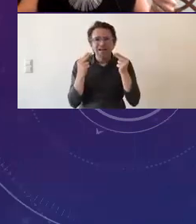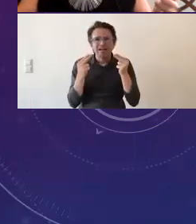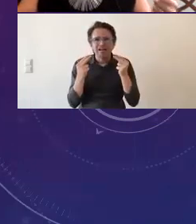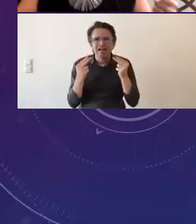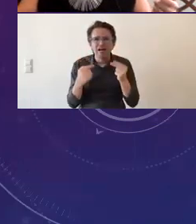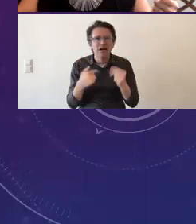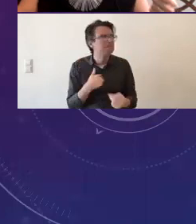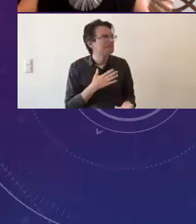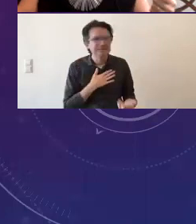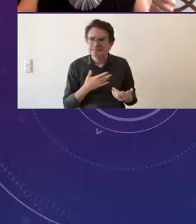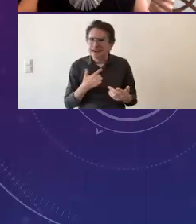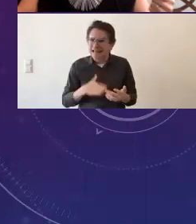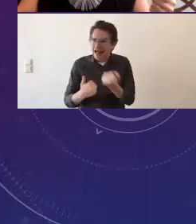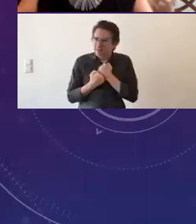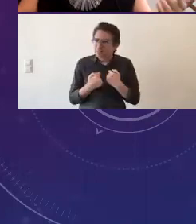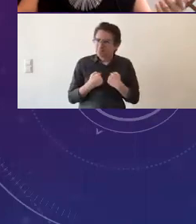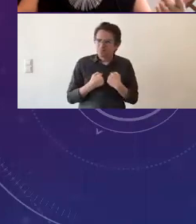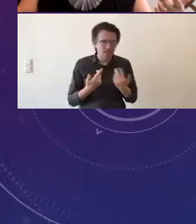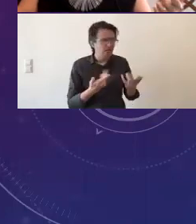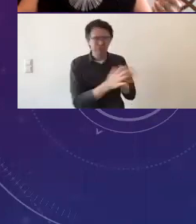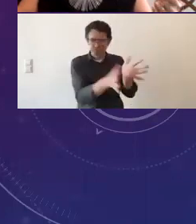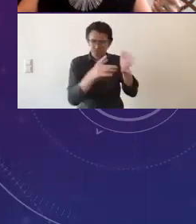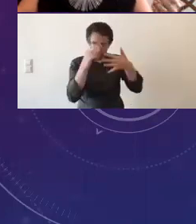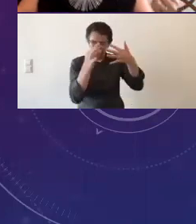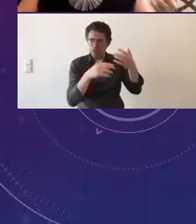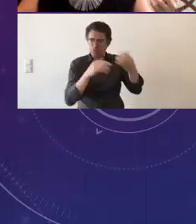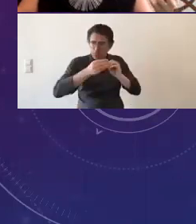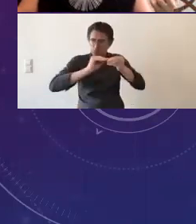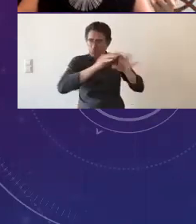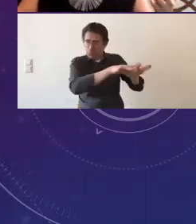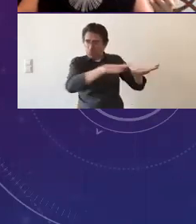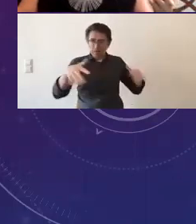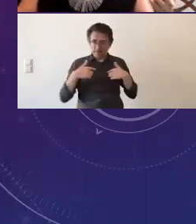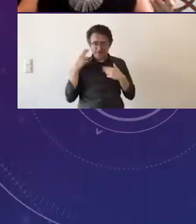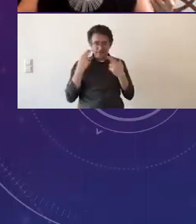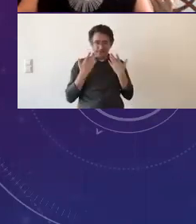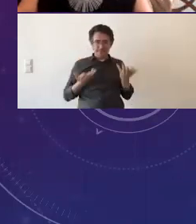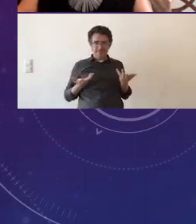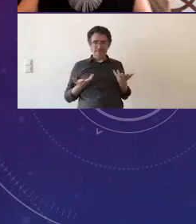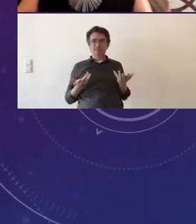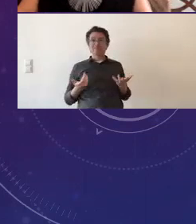group page that is deafblind community covet 19 information or be structured so